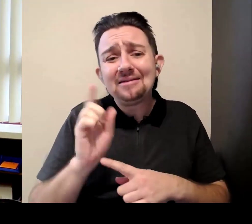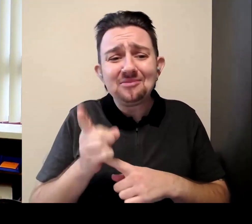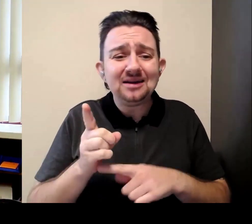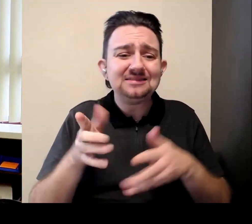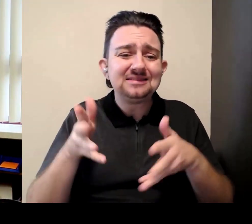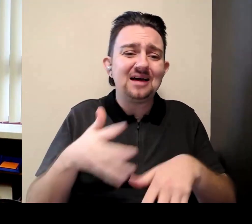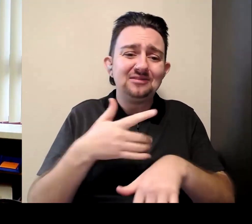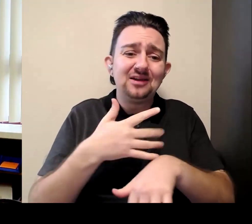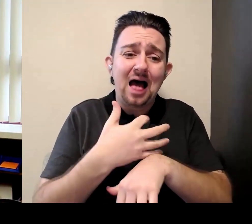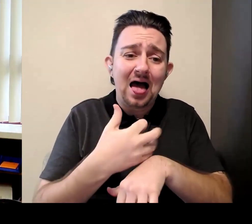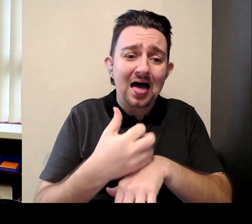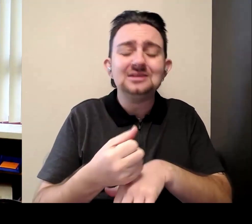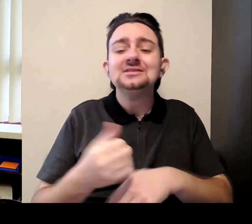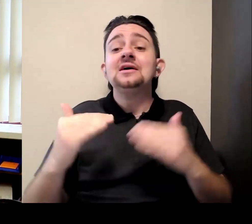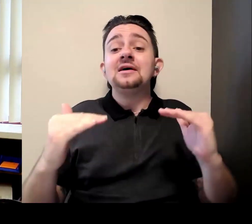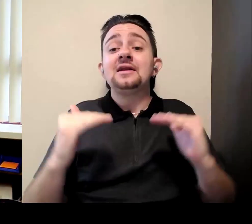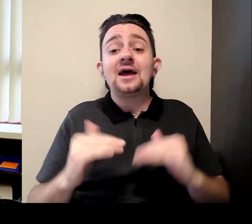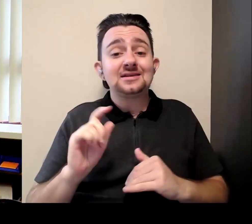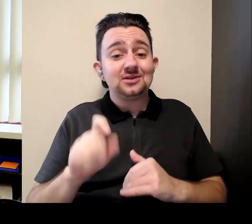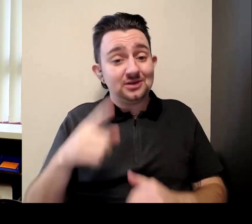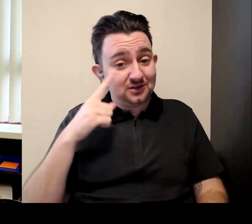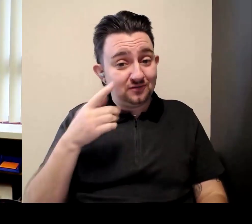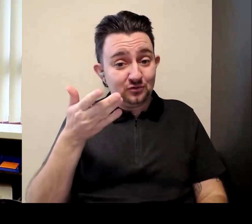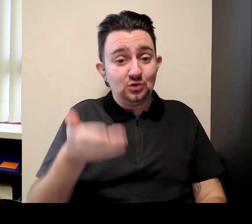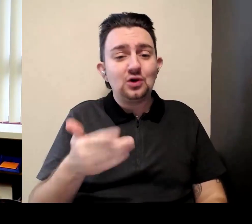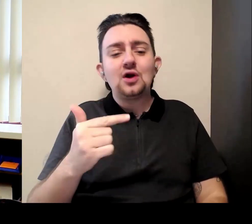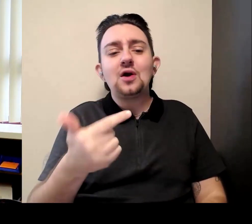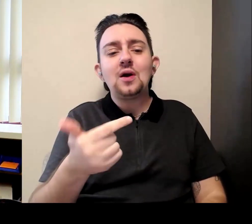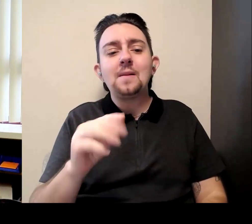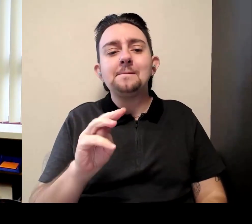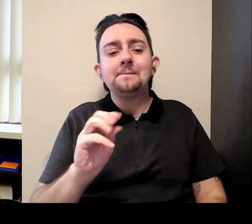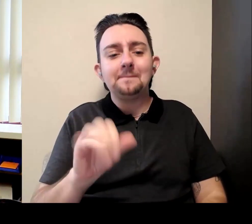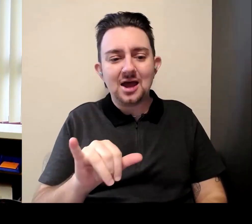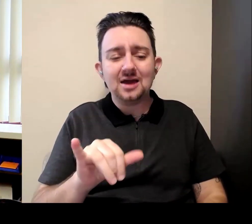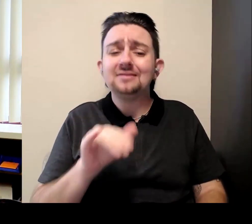Okay, so the next question is for you, May. I will remind you again that we only have 10 minutes left.